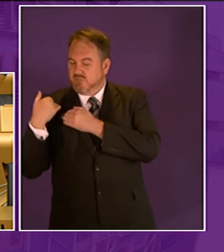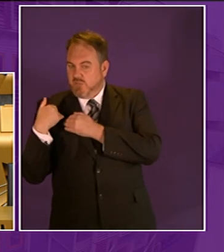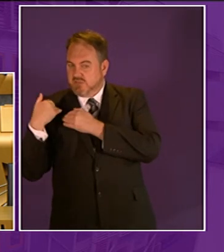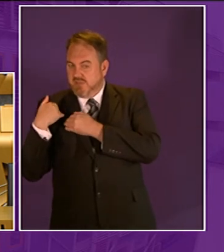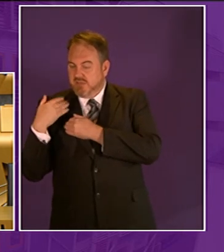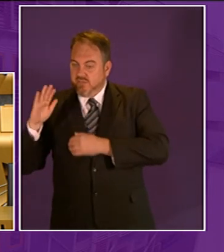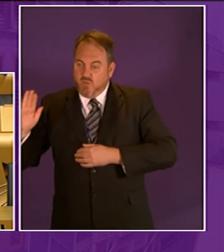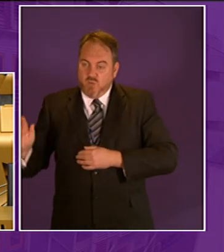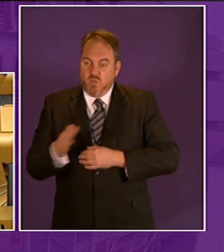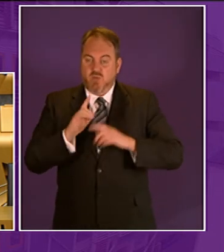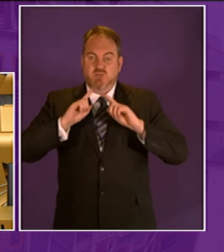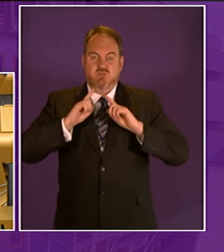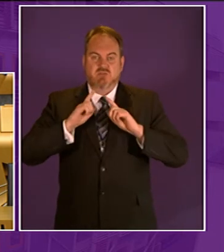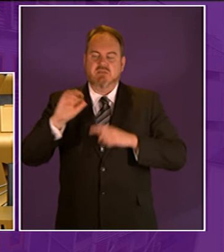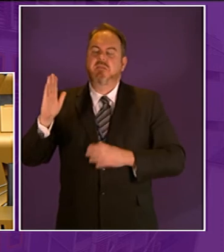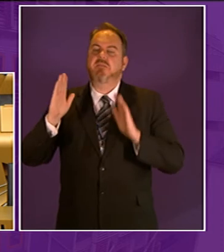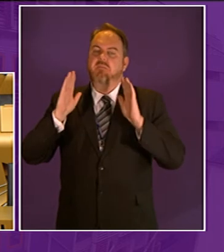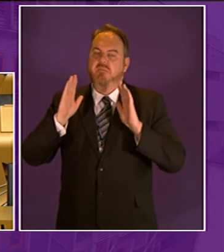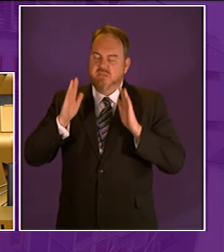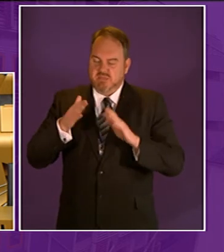is to act at all times in their students’ best interests?